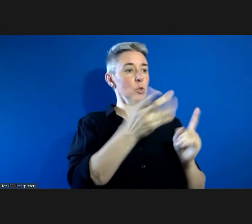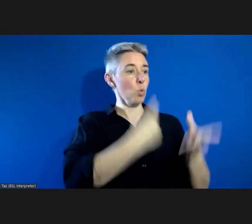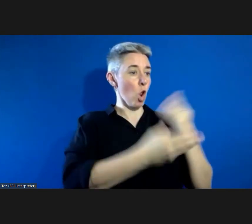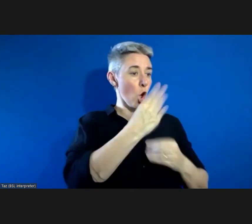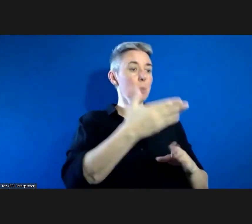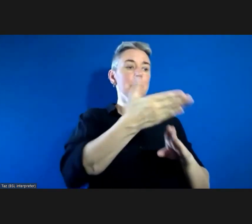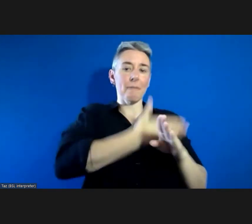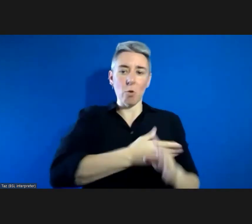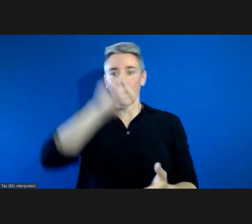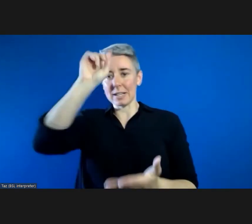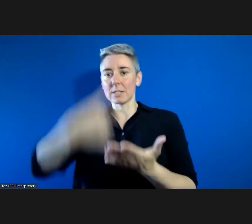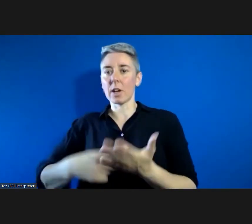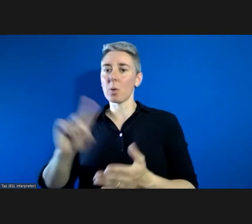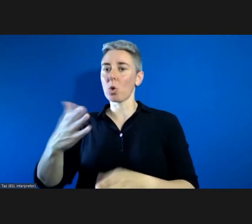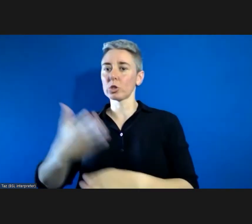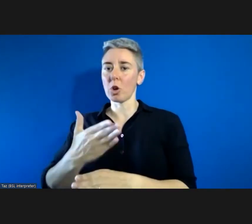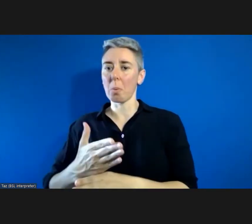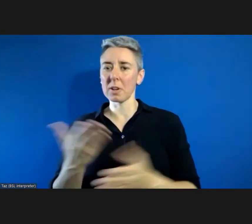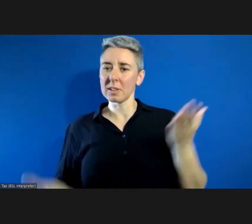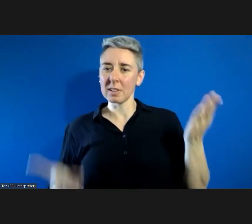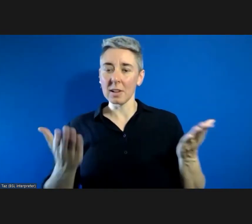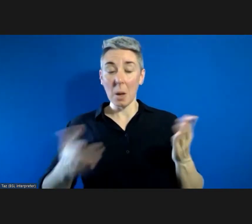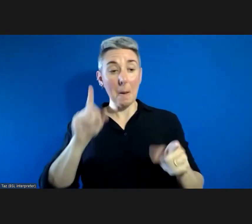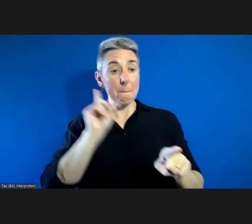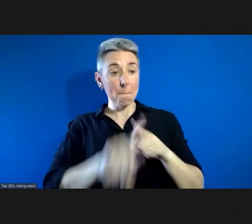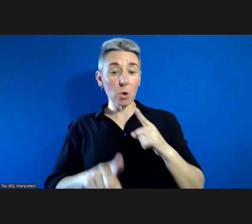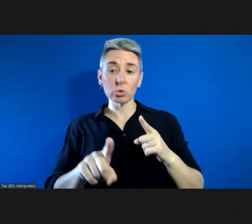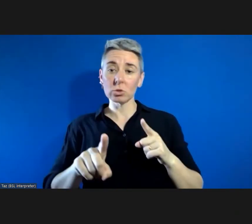Most definitely now, it seems to me its about jobs. It's one of the reasons we become